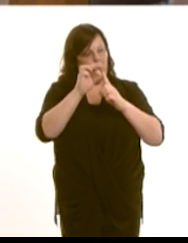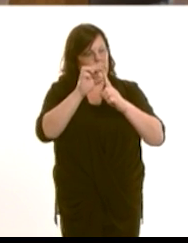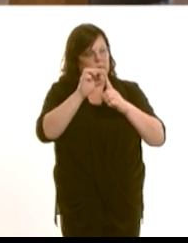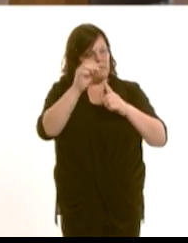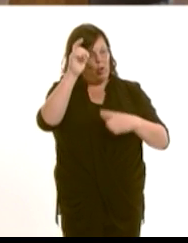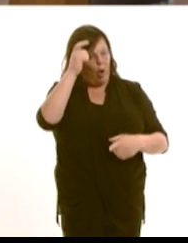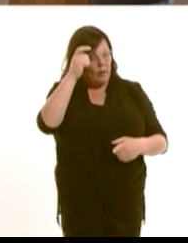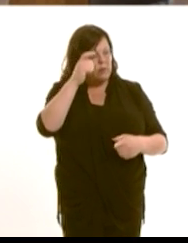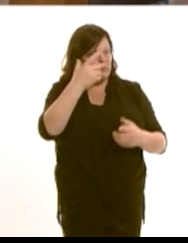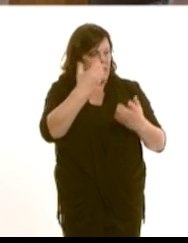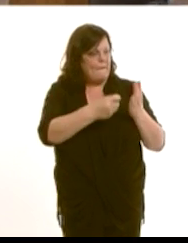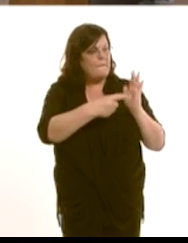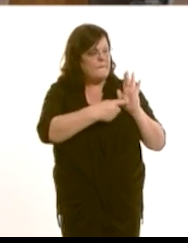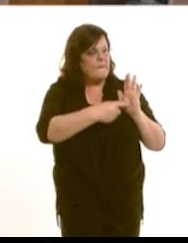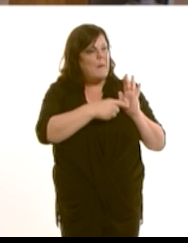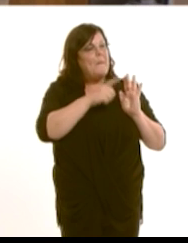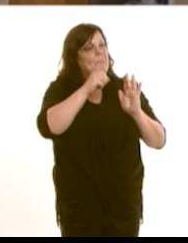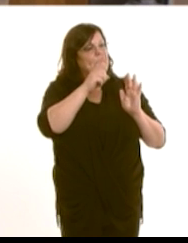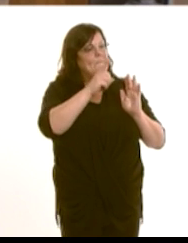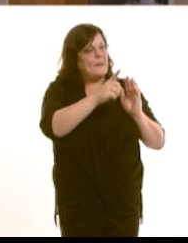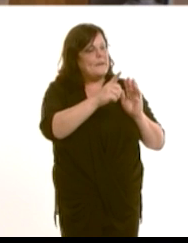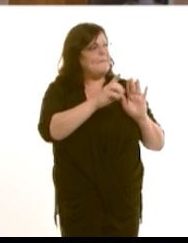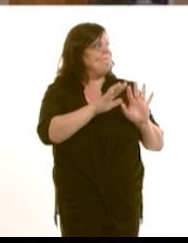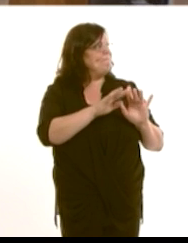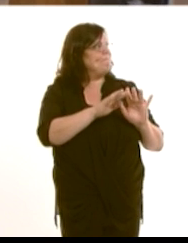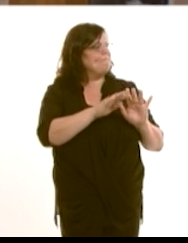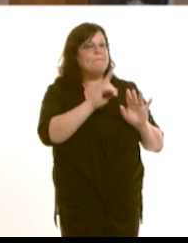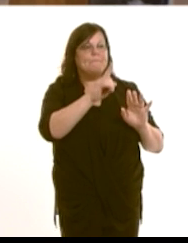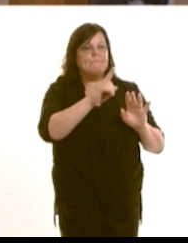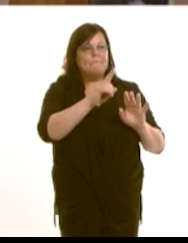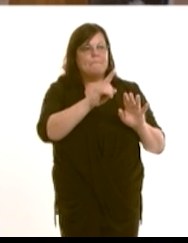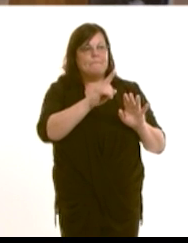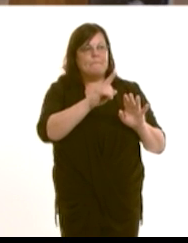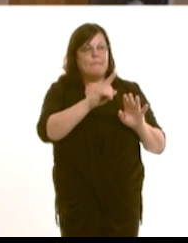but itís entirely right to say that we should make sure that there is no hard and fast boundary